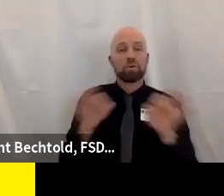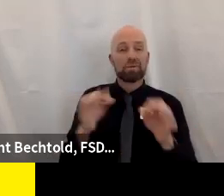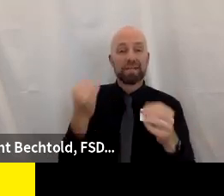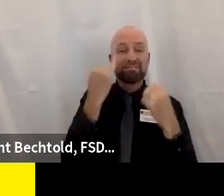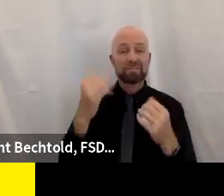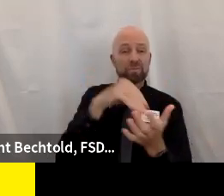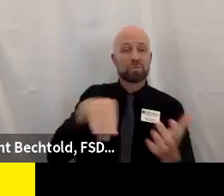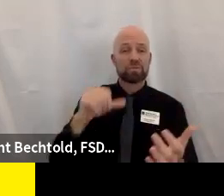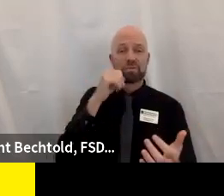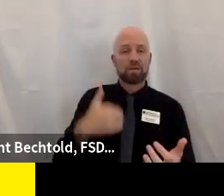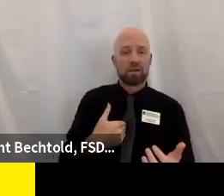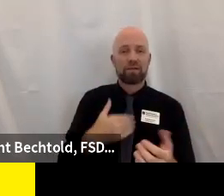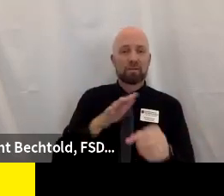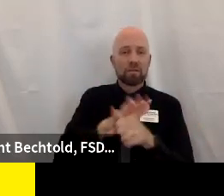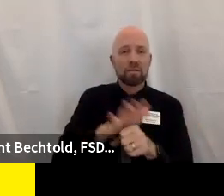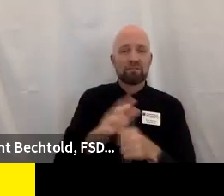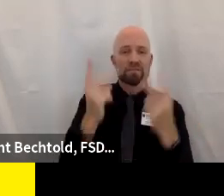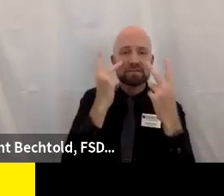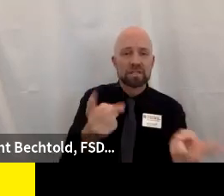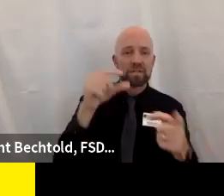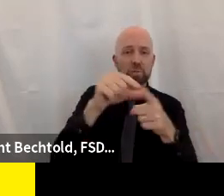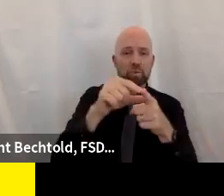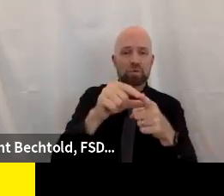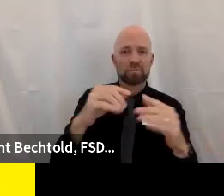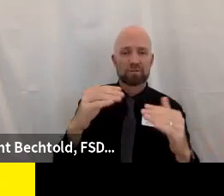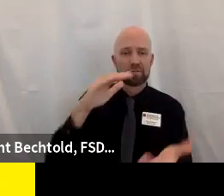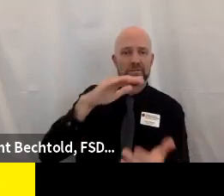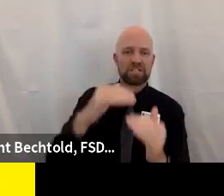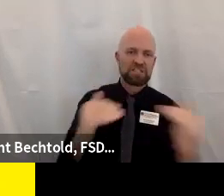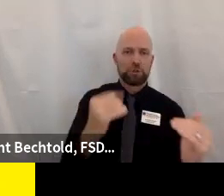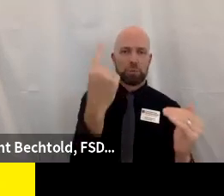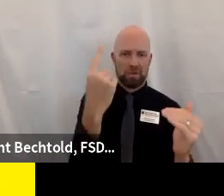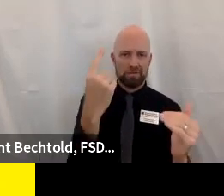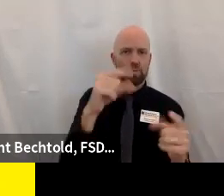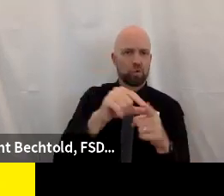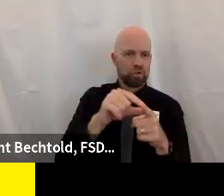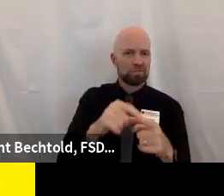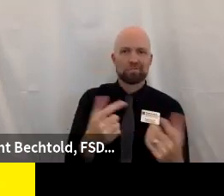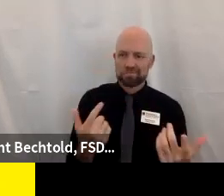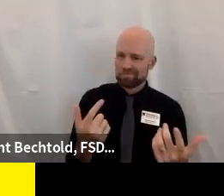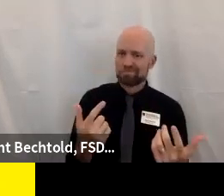that the student does not have enough sight words like at Level 1